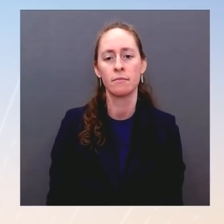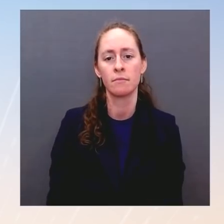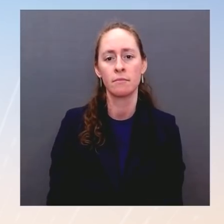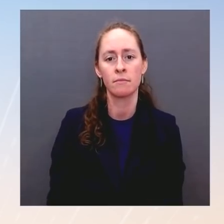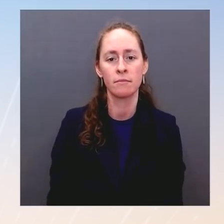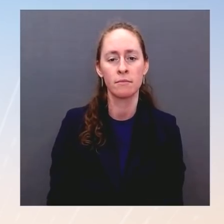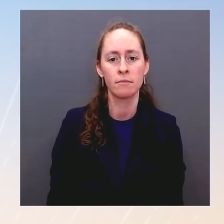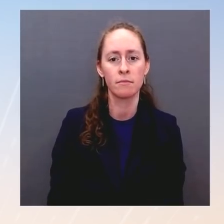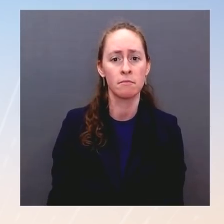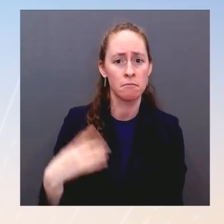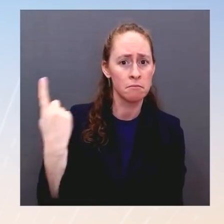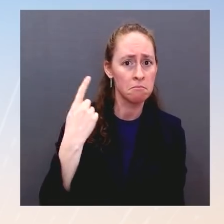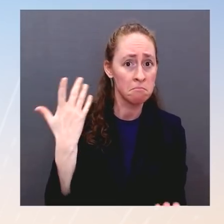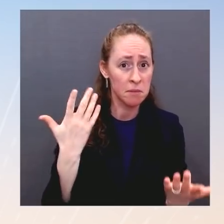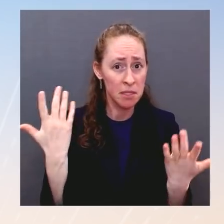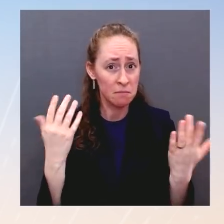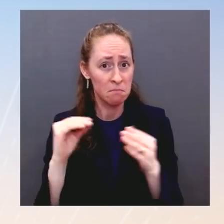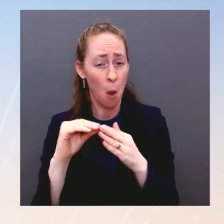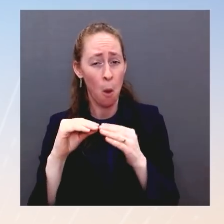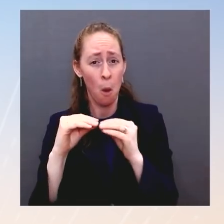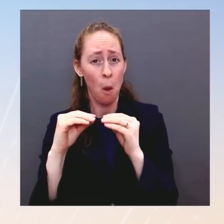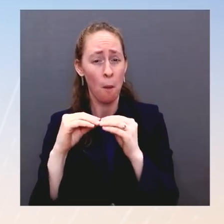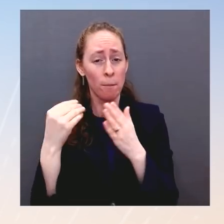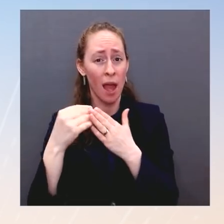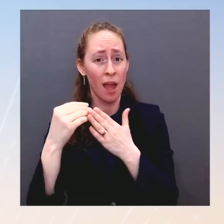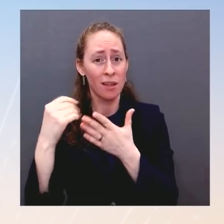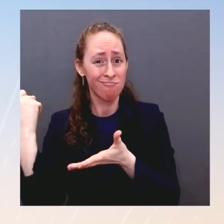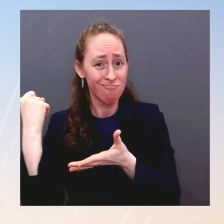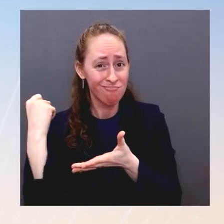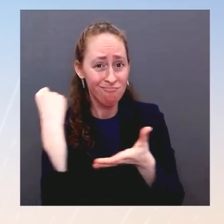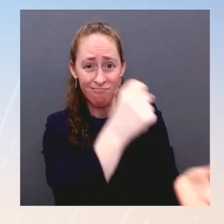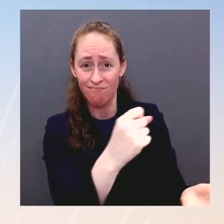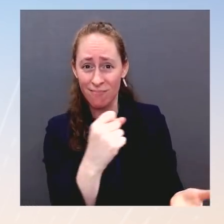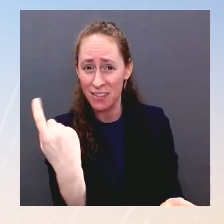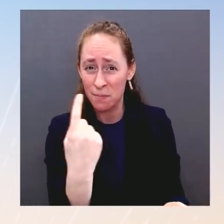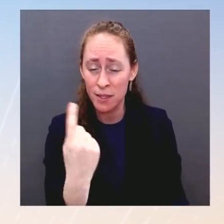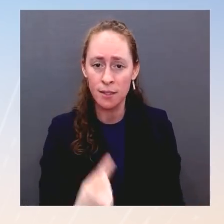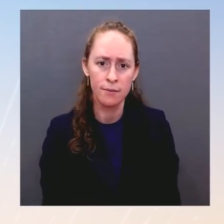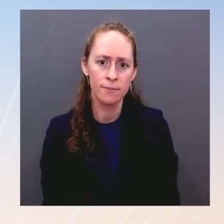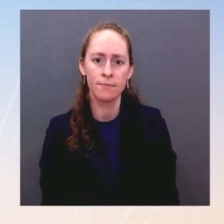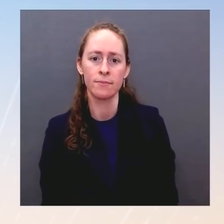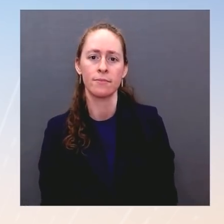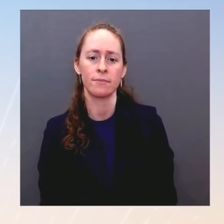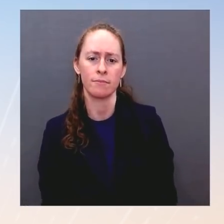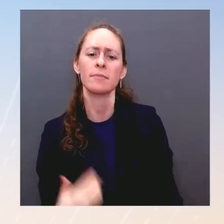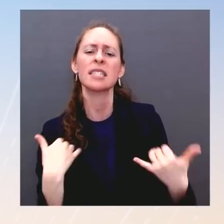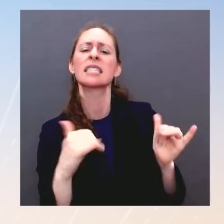with Congress about additional assistance to Ukraine. Our OMB leadership is having those conversations.